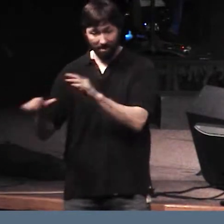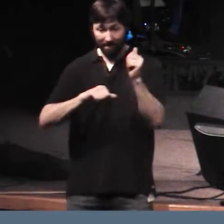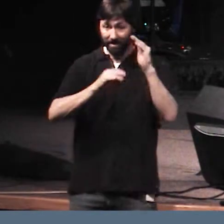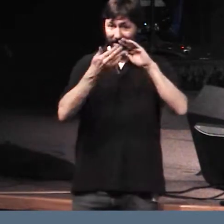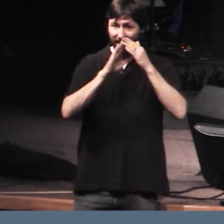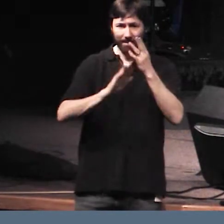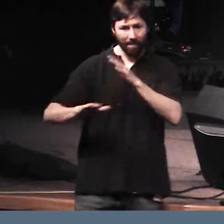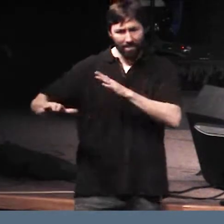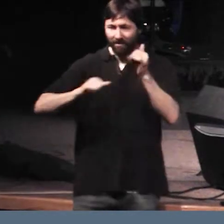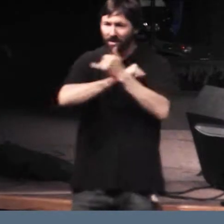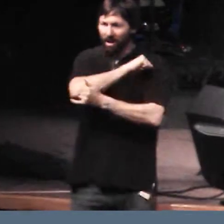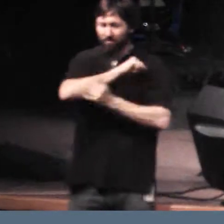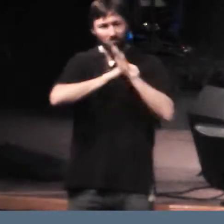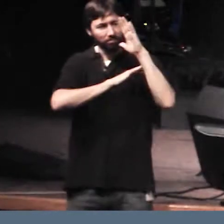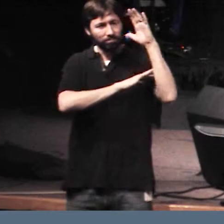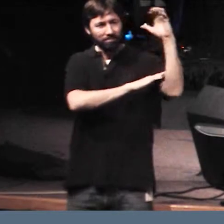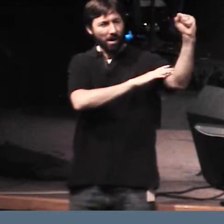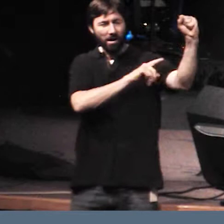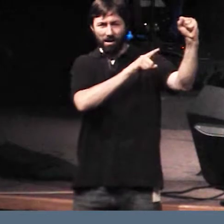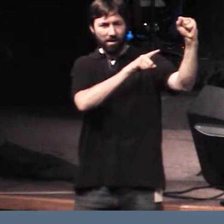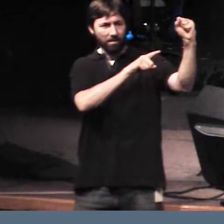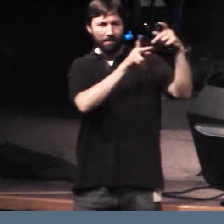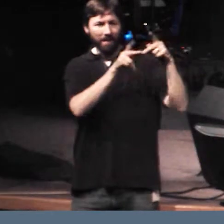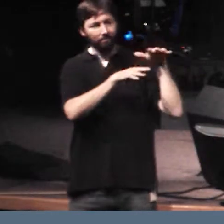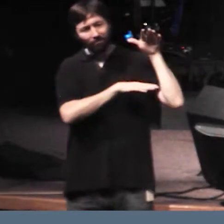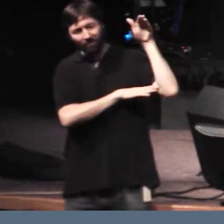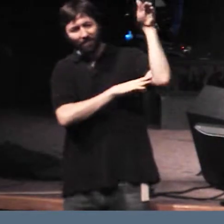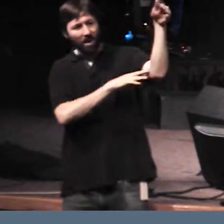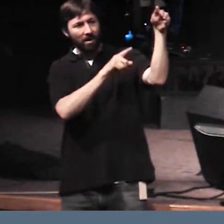It's that he left the country any he went to this place the place was called